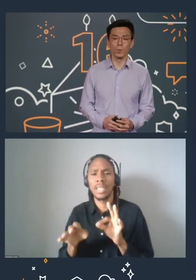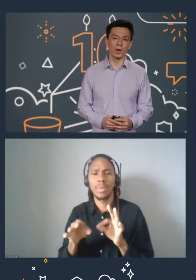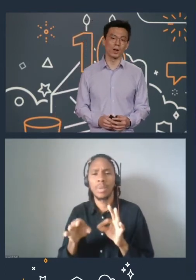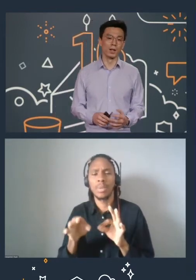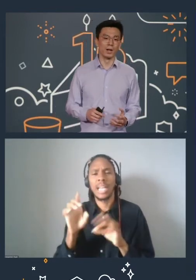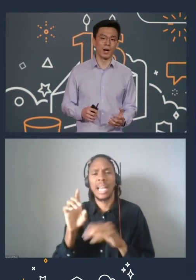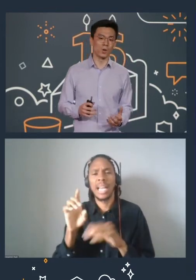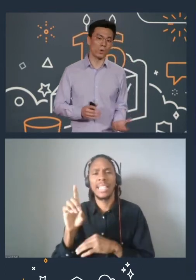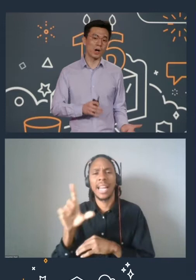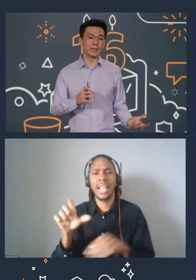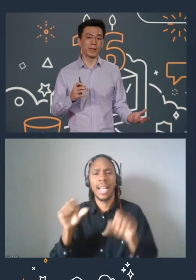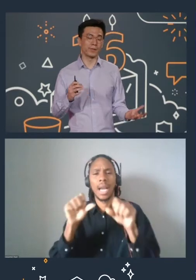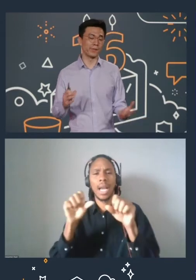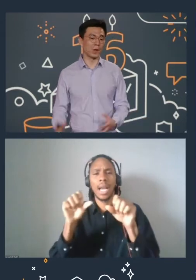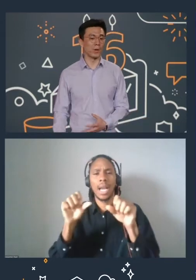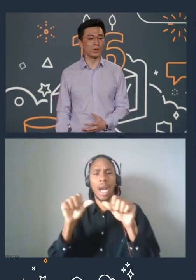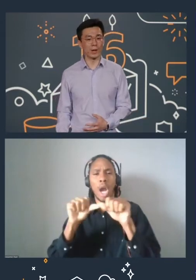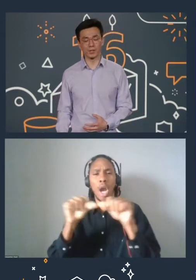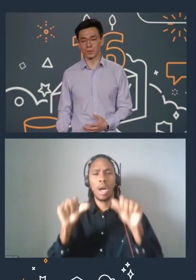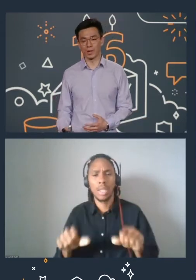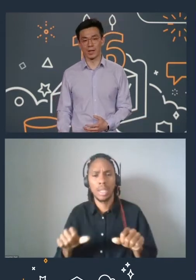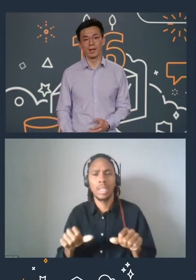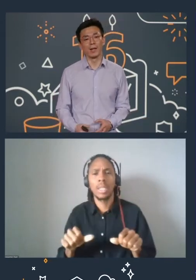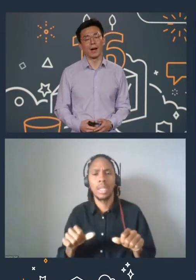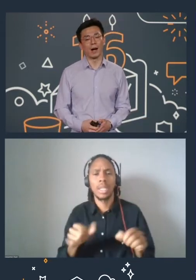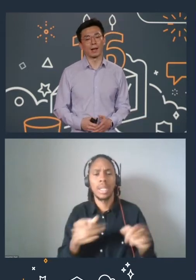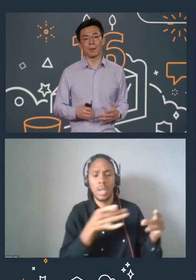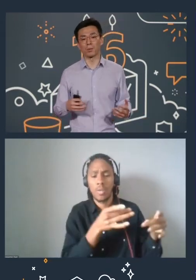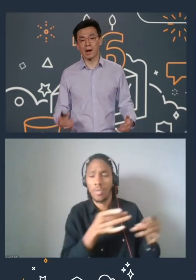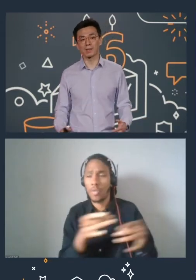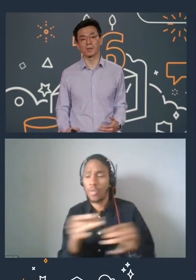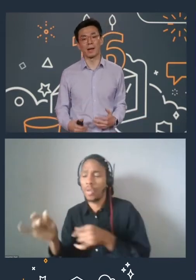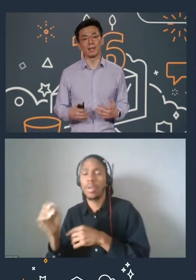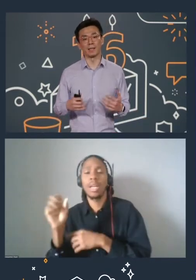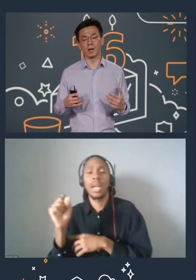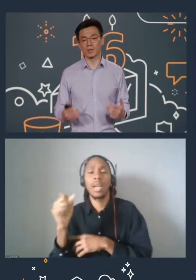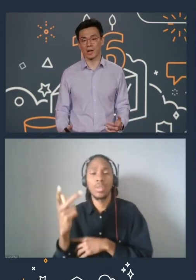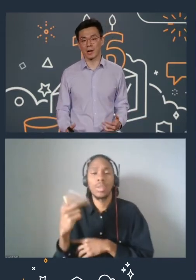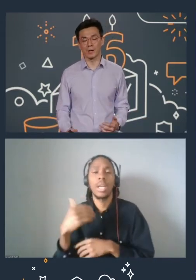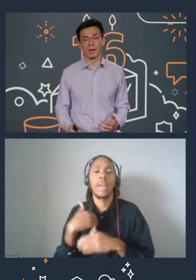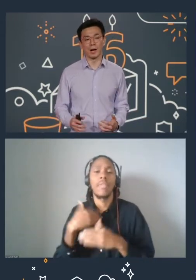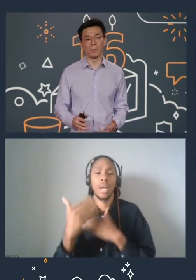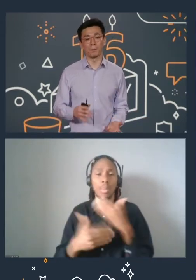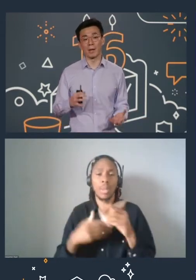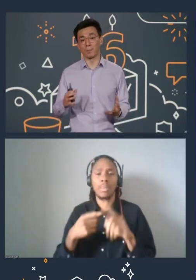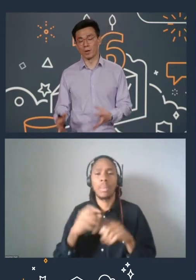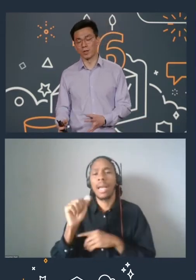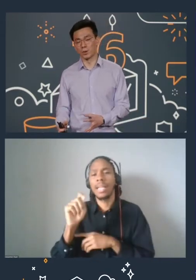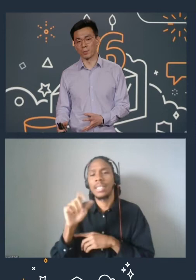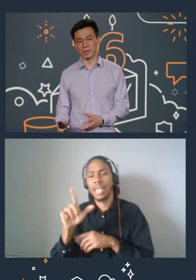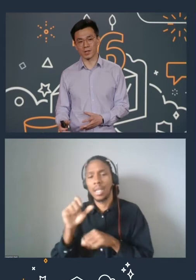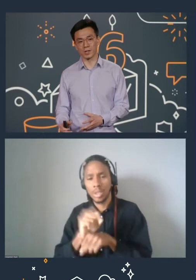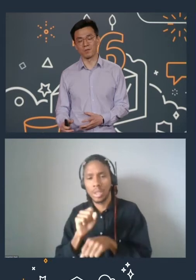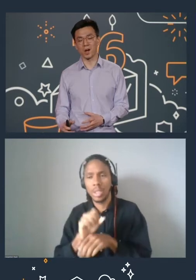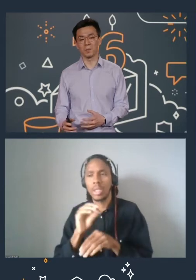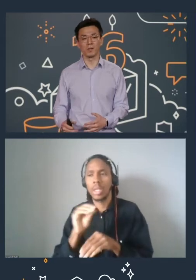where raw data flow into S3, get processed by ETL job, get put into a production environment